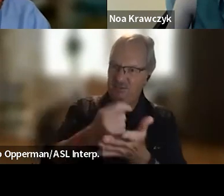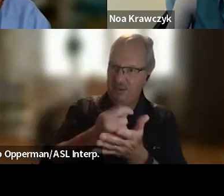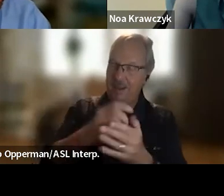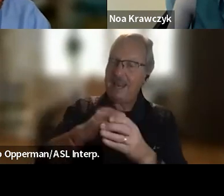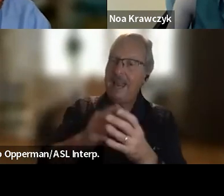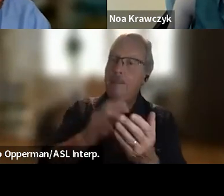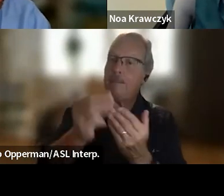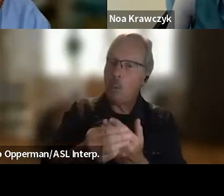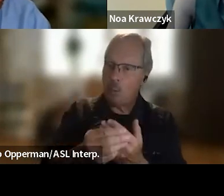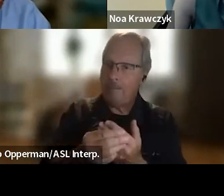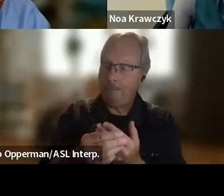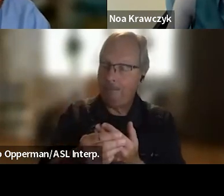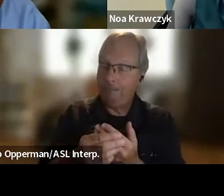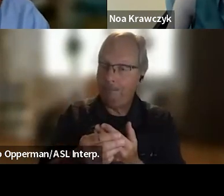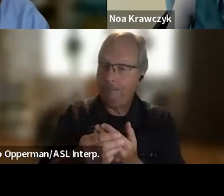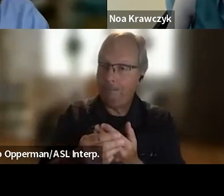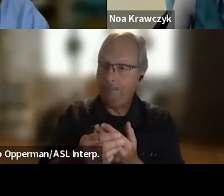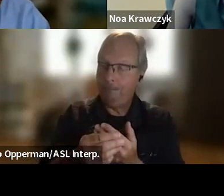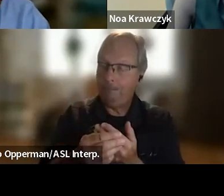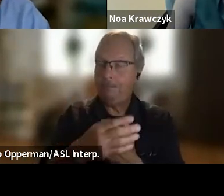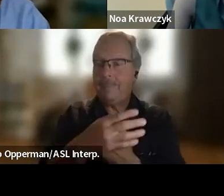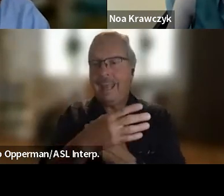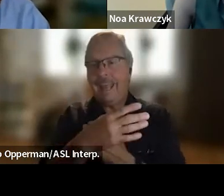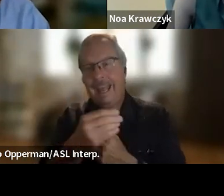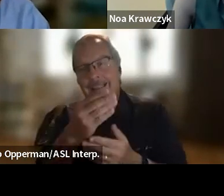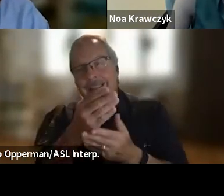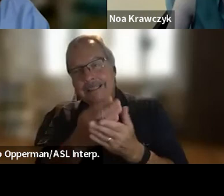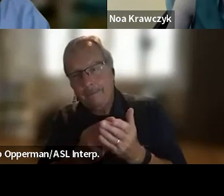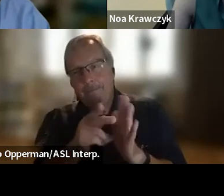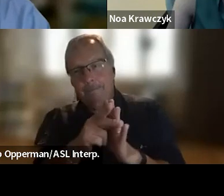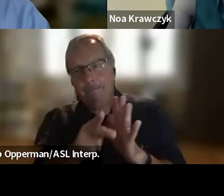And some of our policies were developed from the ground up,